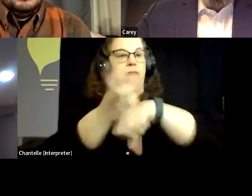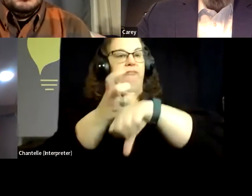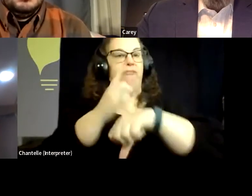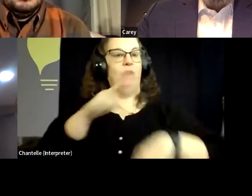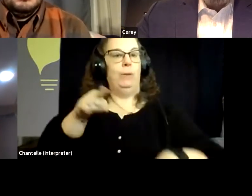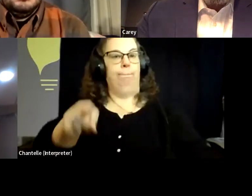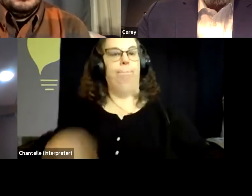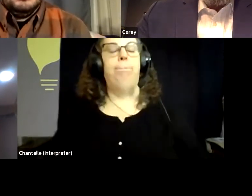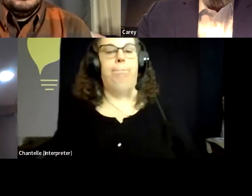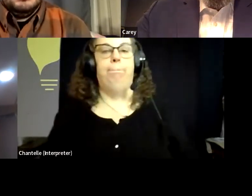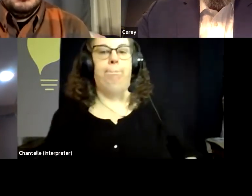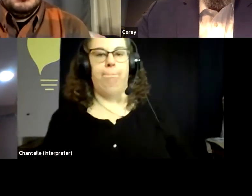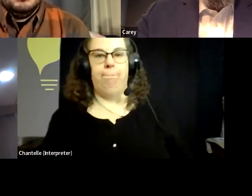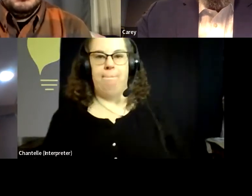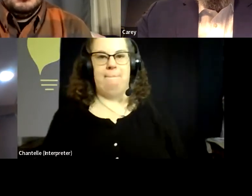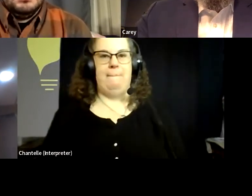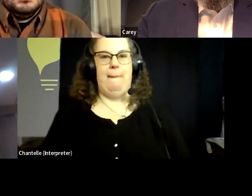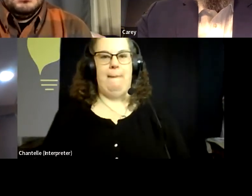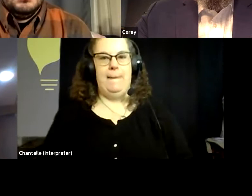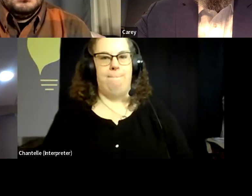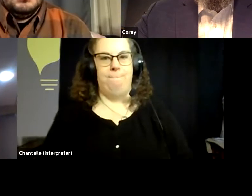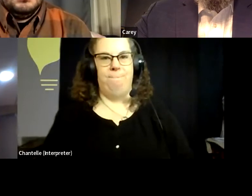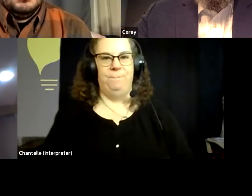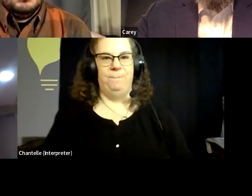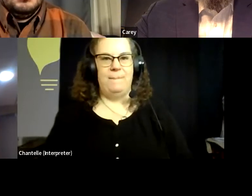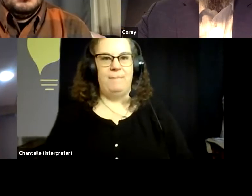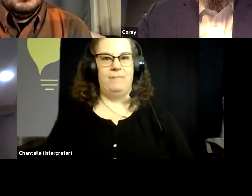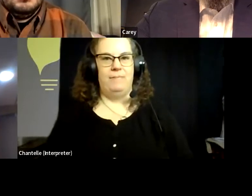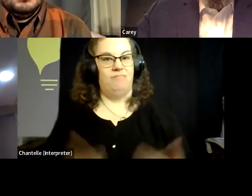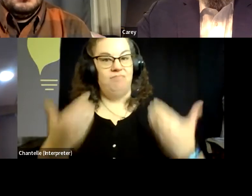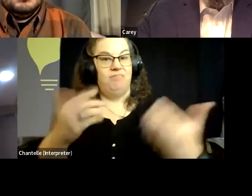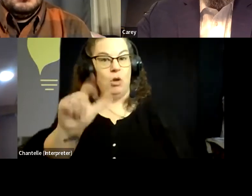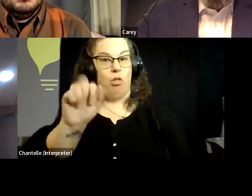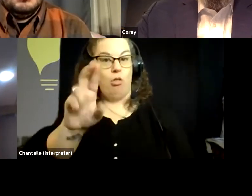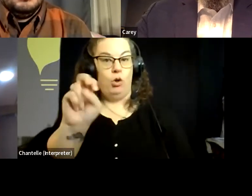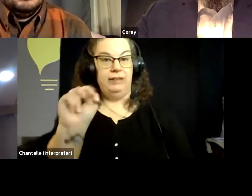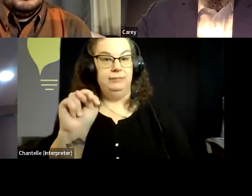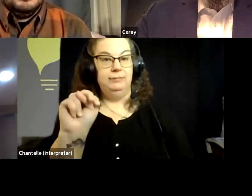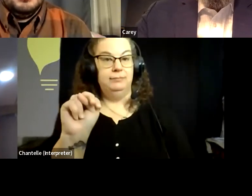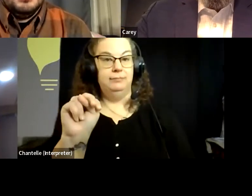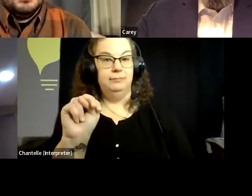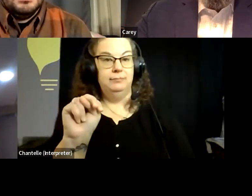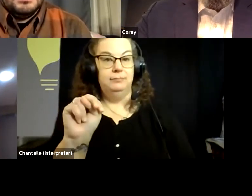, but it's been tough to find opportunities. Go ahead, Lauren. >> Lauren: Sure,